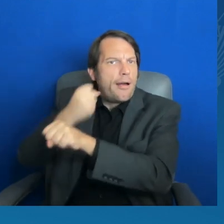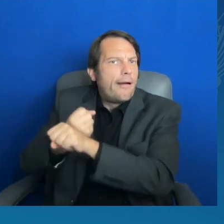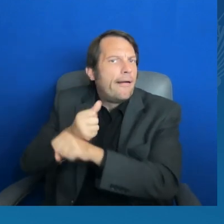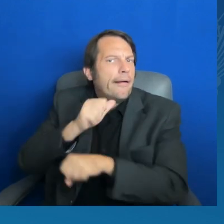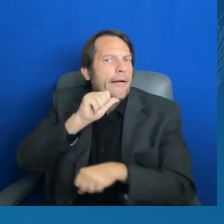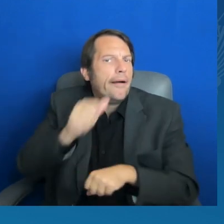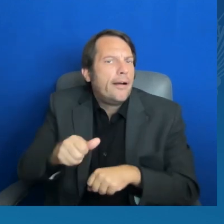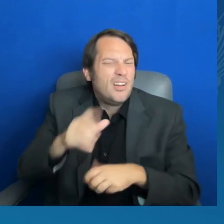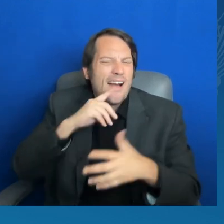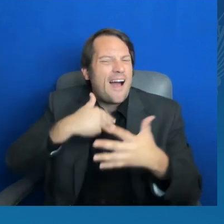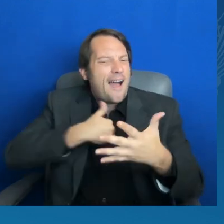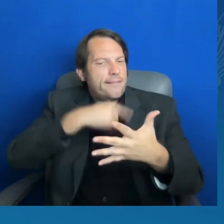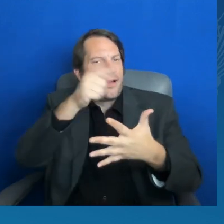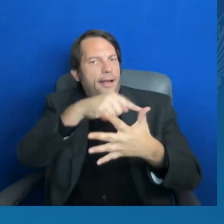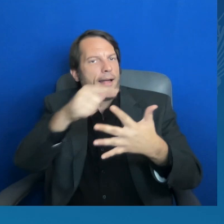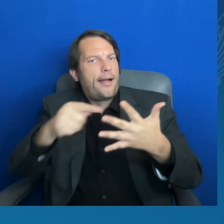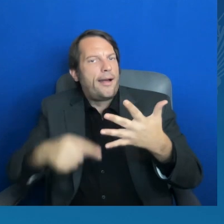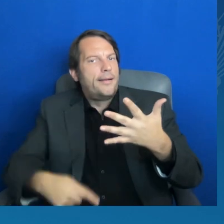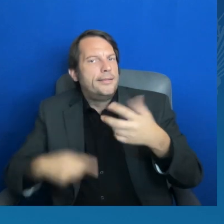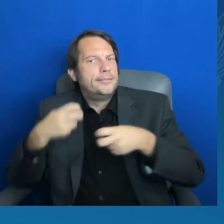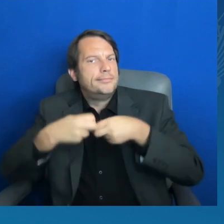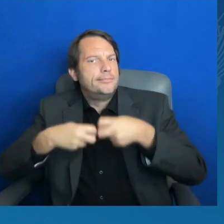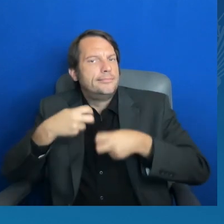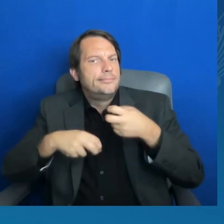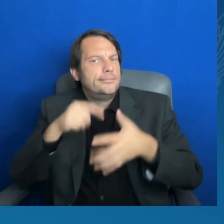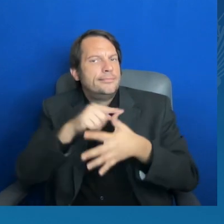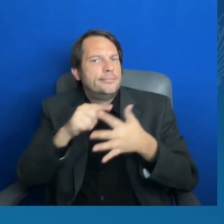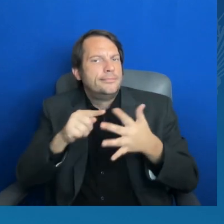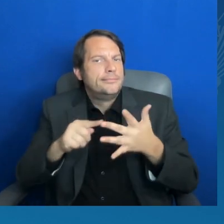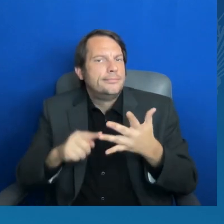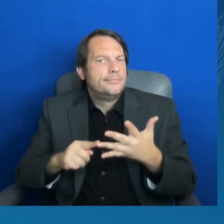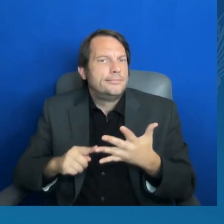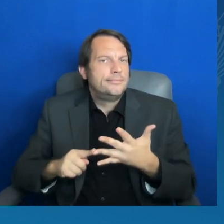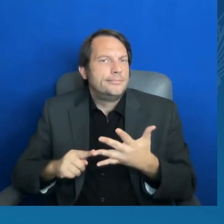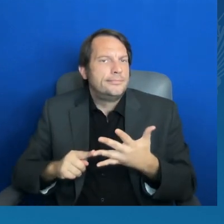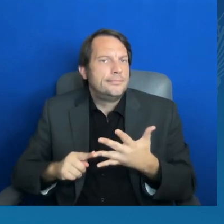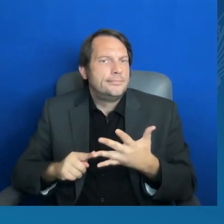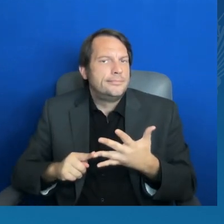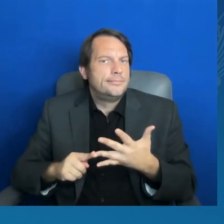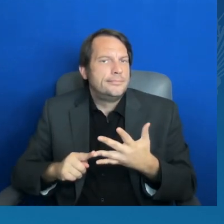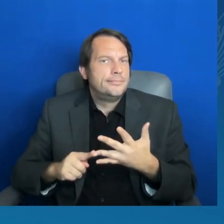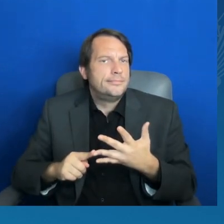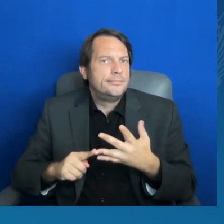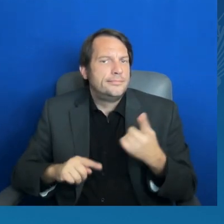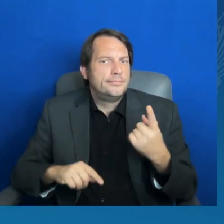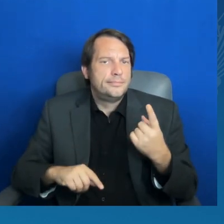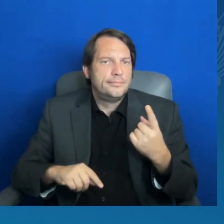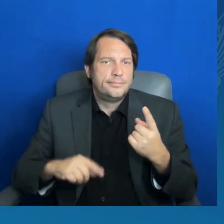The ramifications of it to the individuals who are directly impacted,